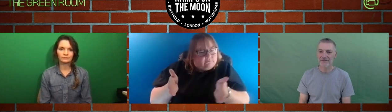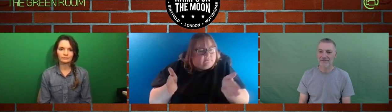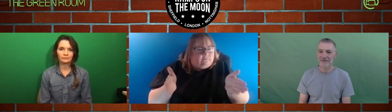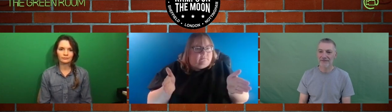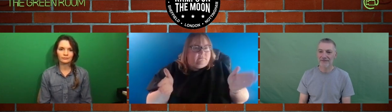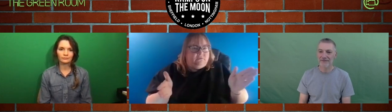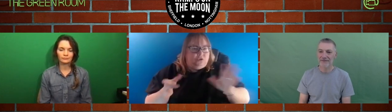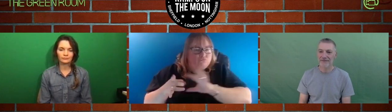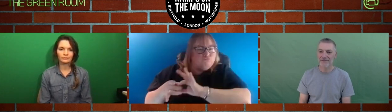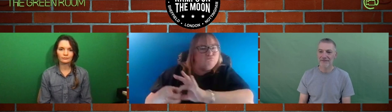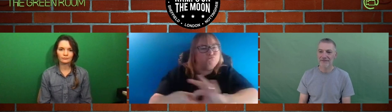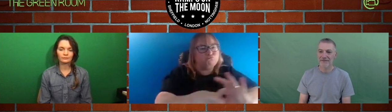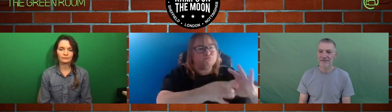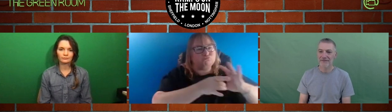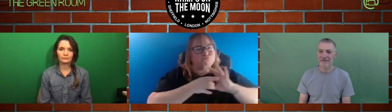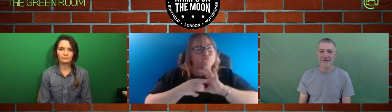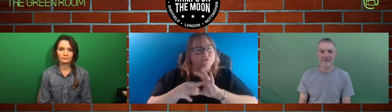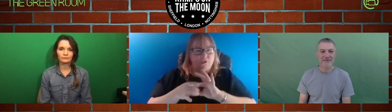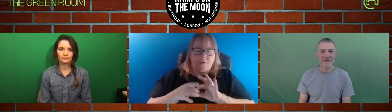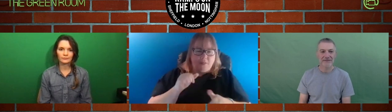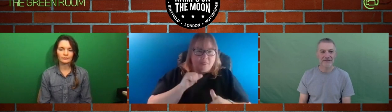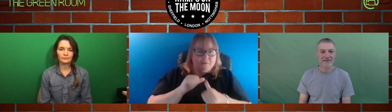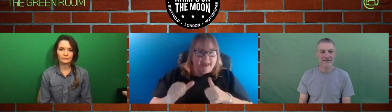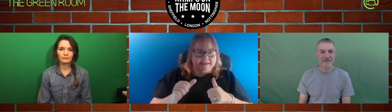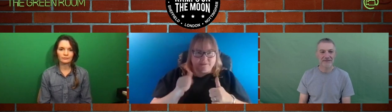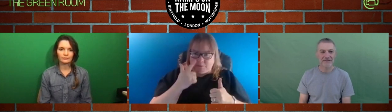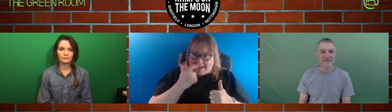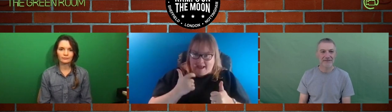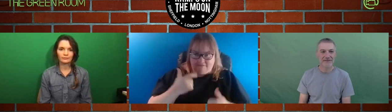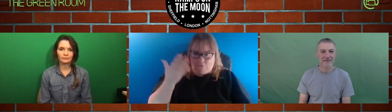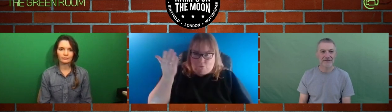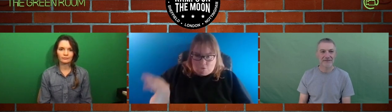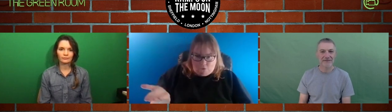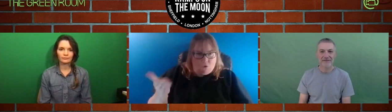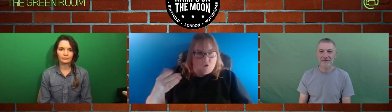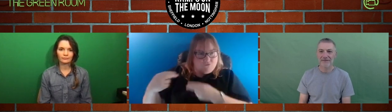together to do the best they could for everyone else and actually